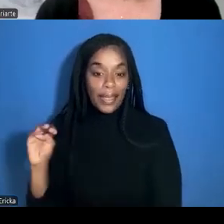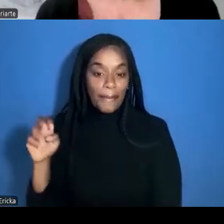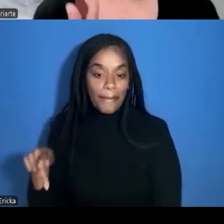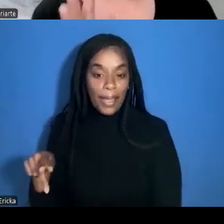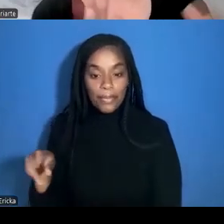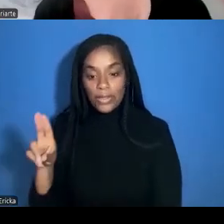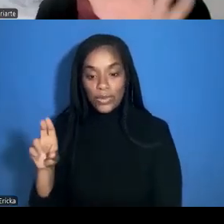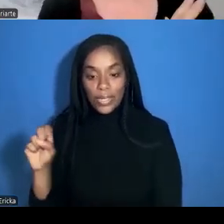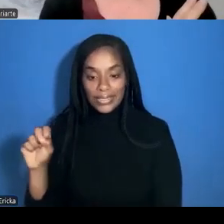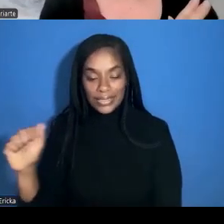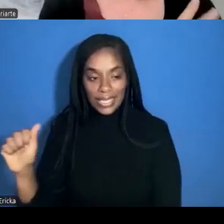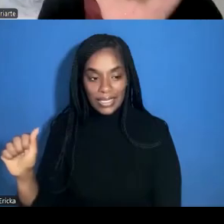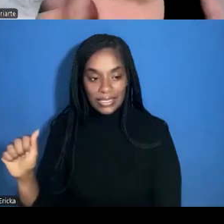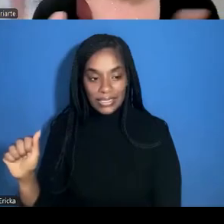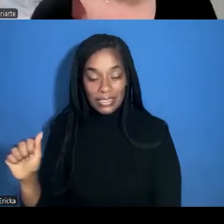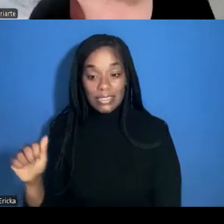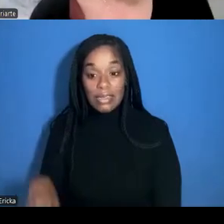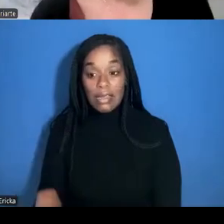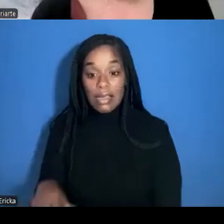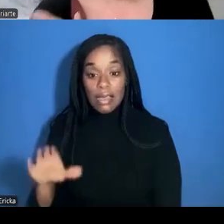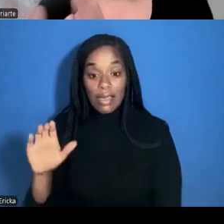and we've got CalAble on one side and label on the other.